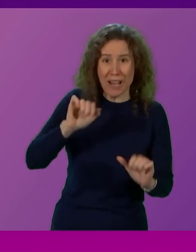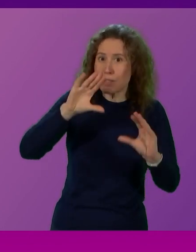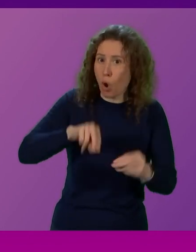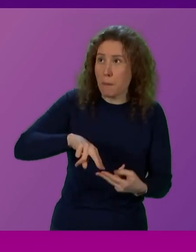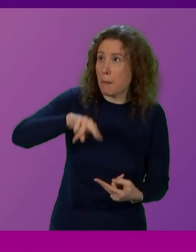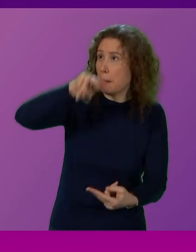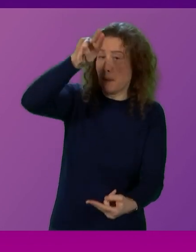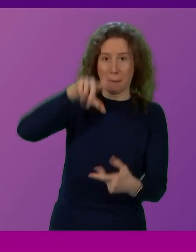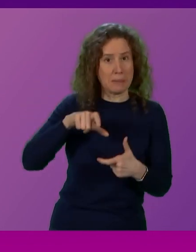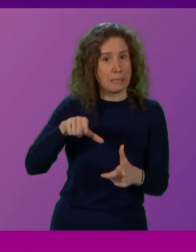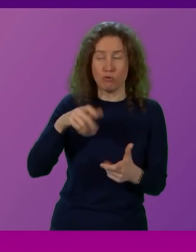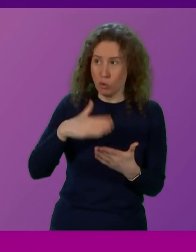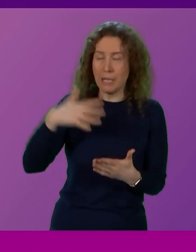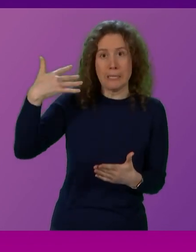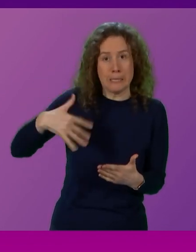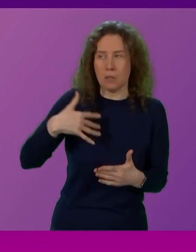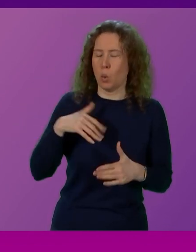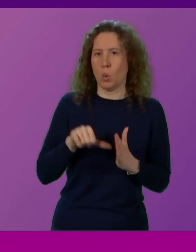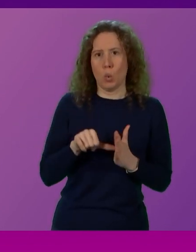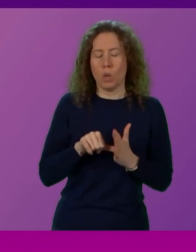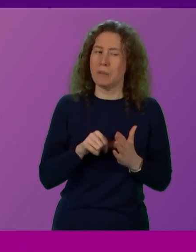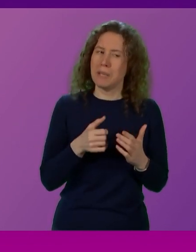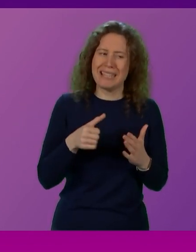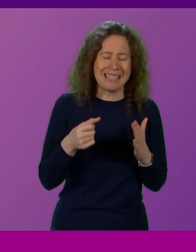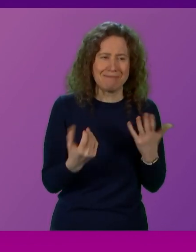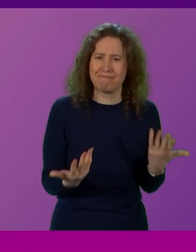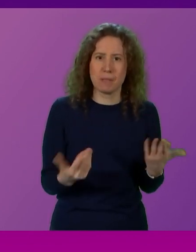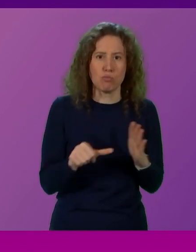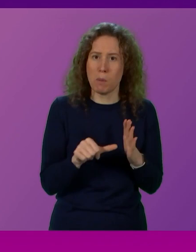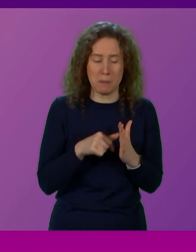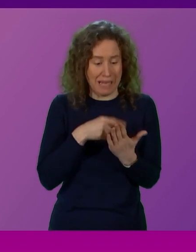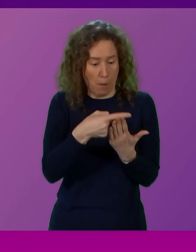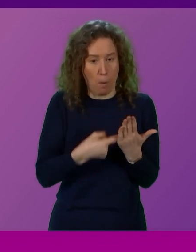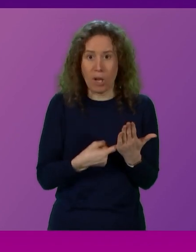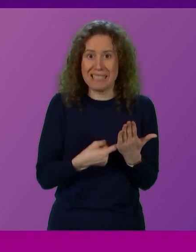The majority of the key policy levers are, of course, held by the United Kingdom Government,